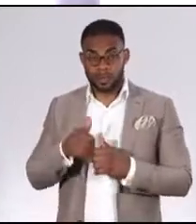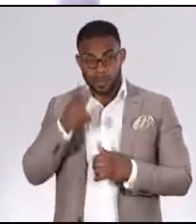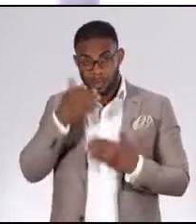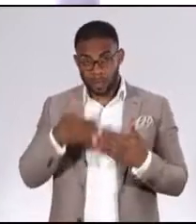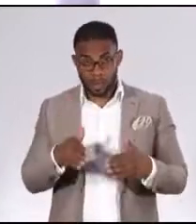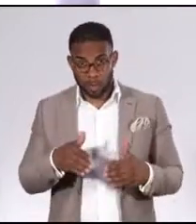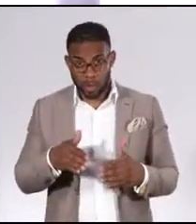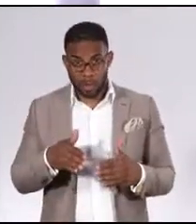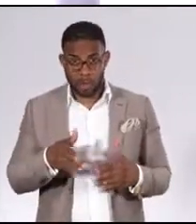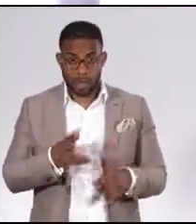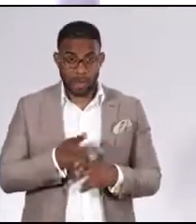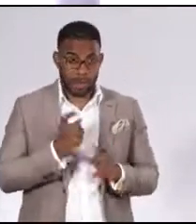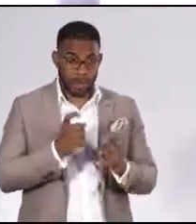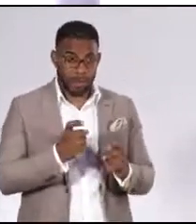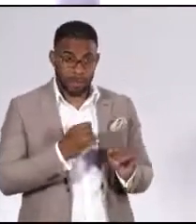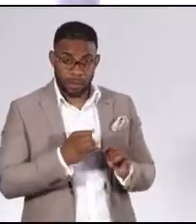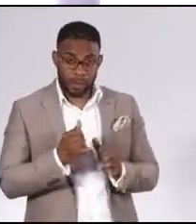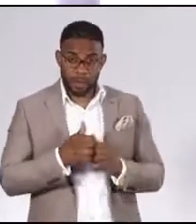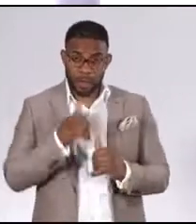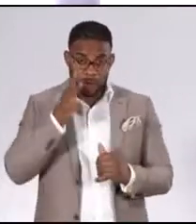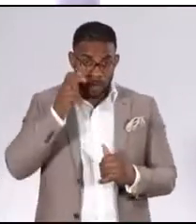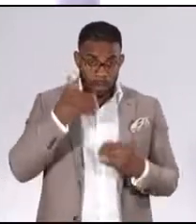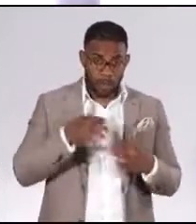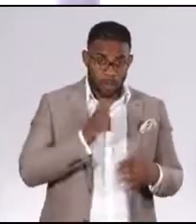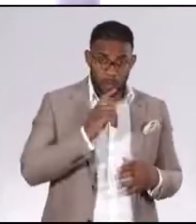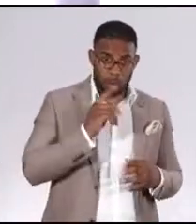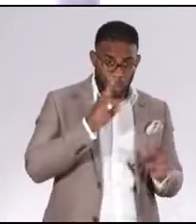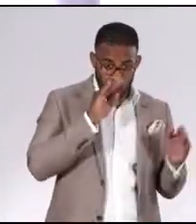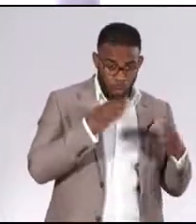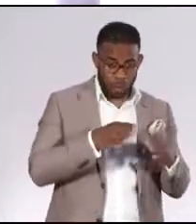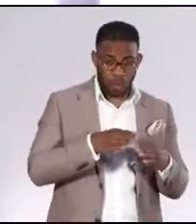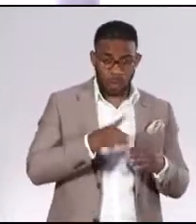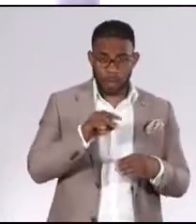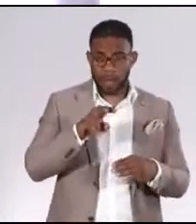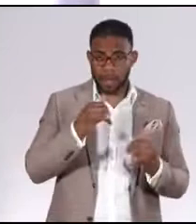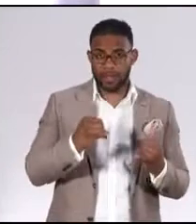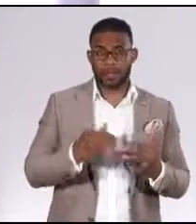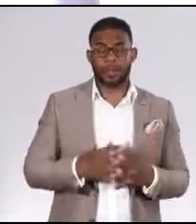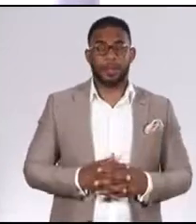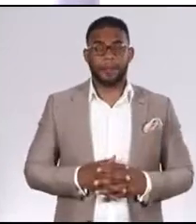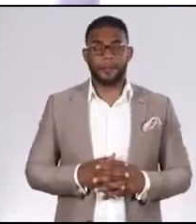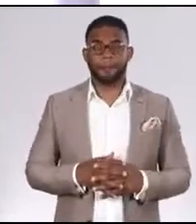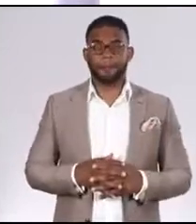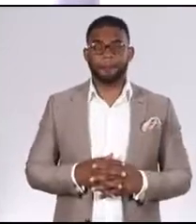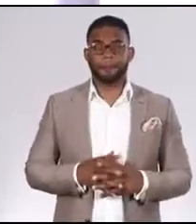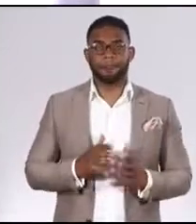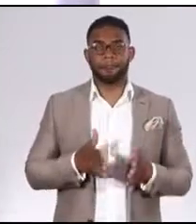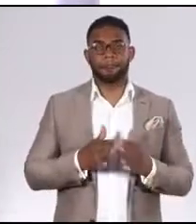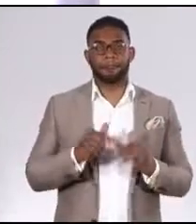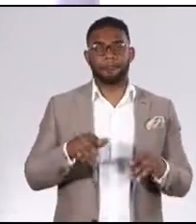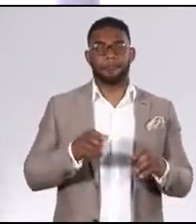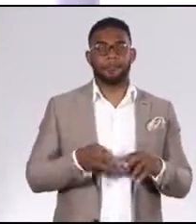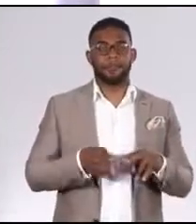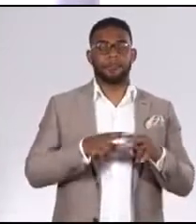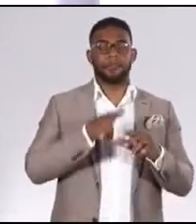caregivers of individuals with hearing loss who are tuned in life today. We'll ask that you build on what we've heard from the panels.